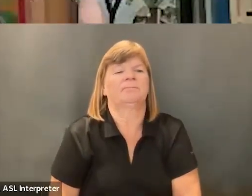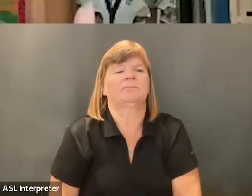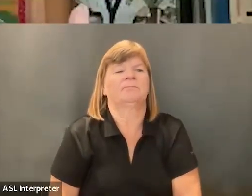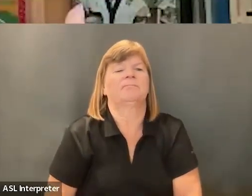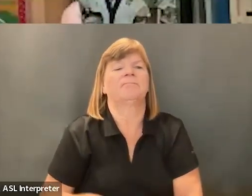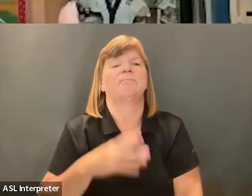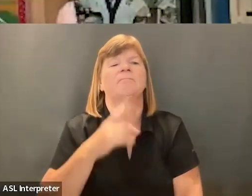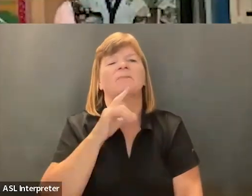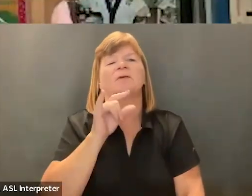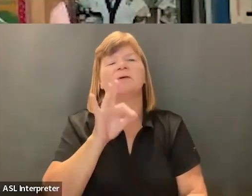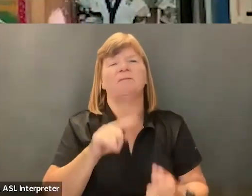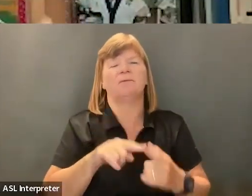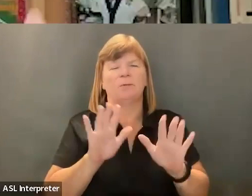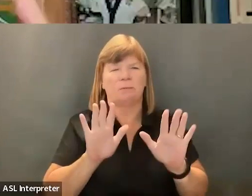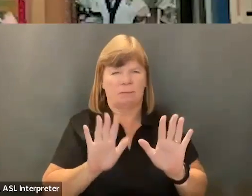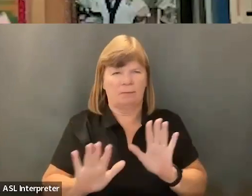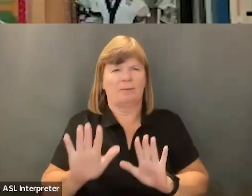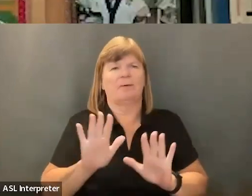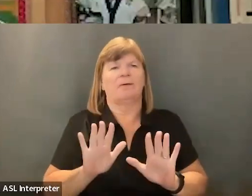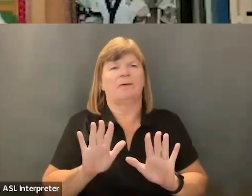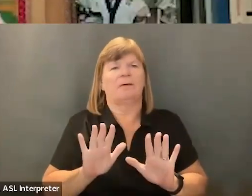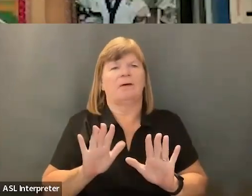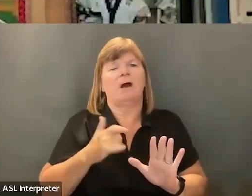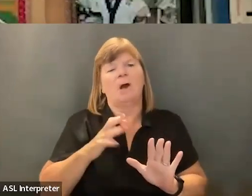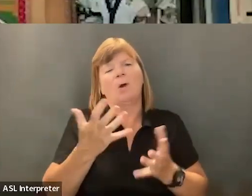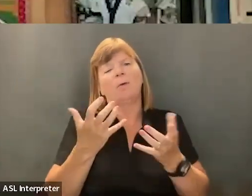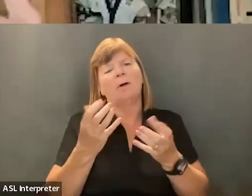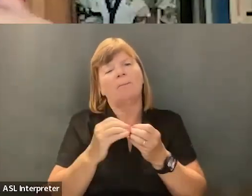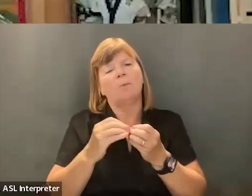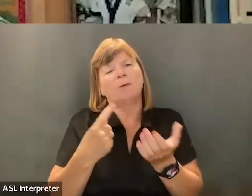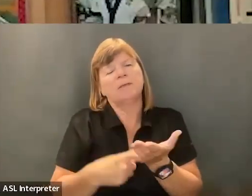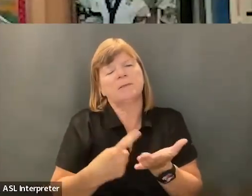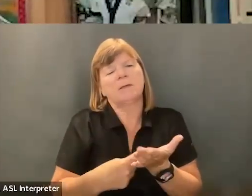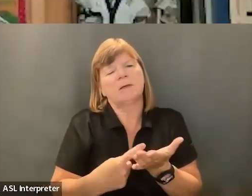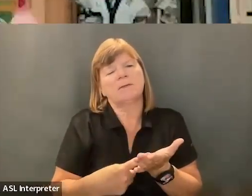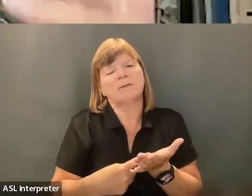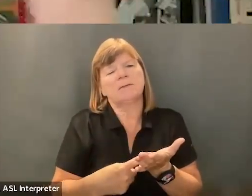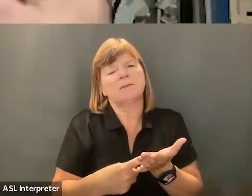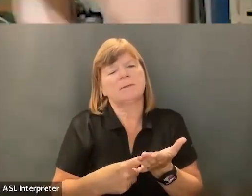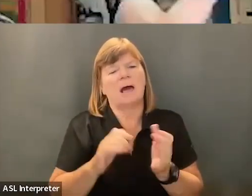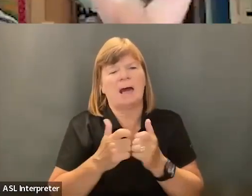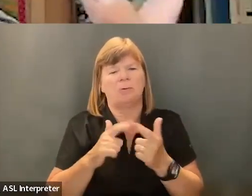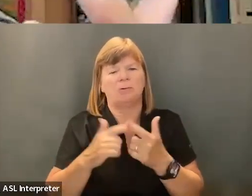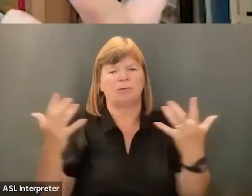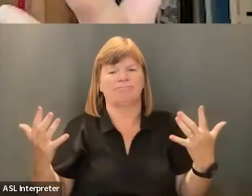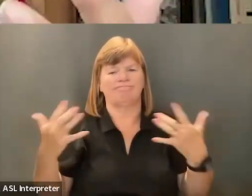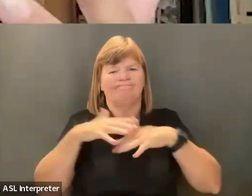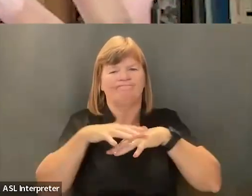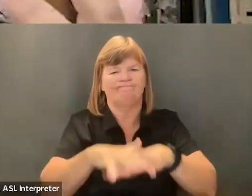from that however I want to talk a little bit more broadly about integrating content-rich instruction